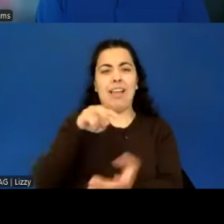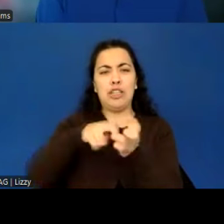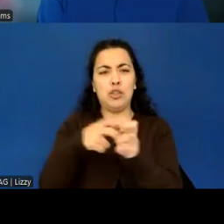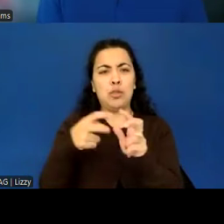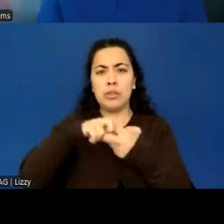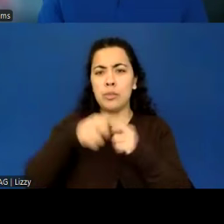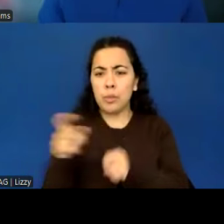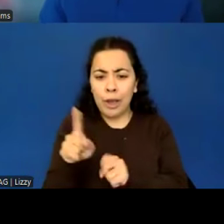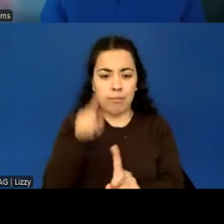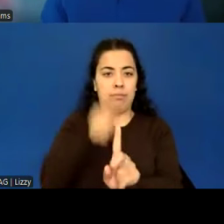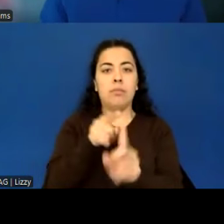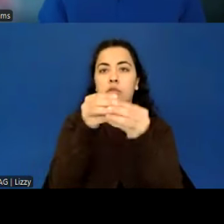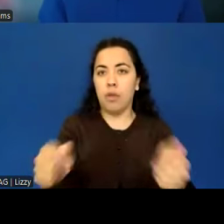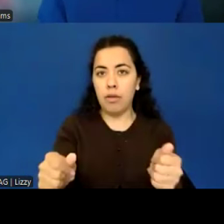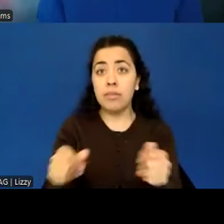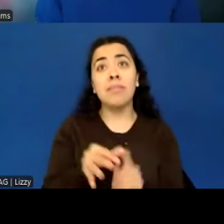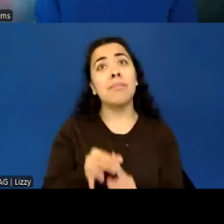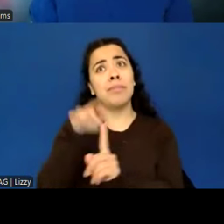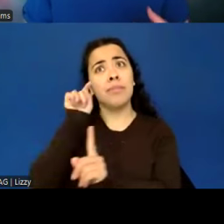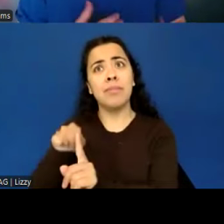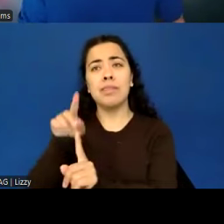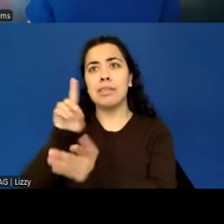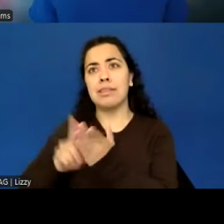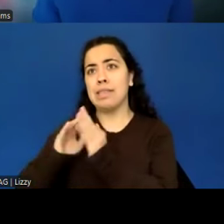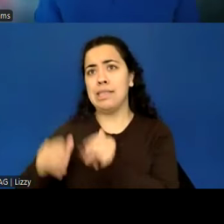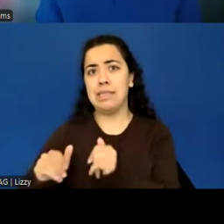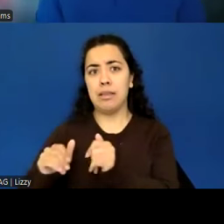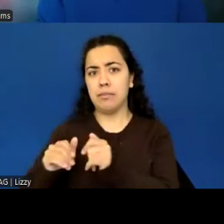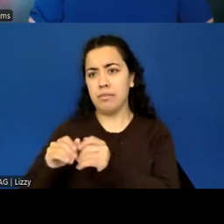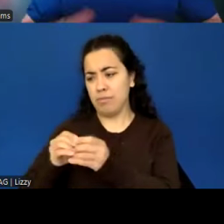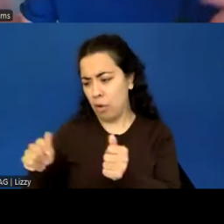true if you are working with a design system so that you are not reintroducing it and that it